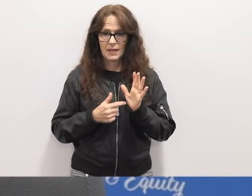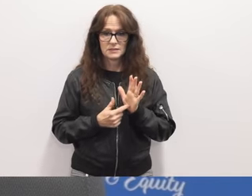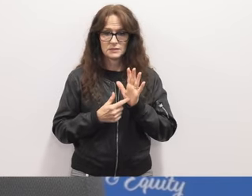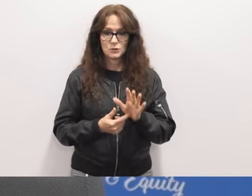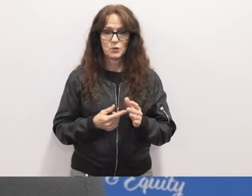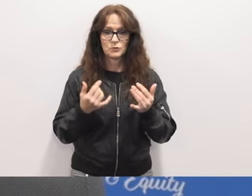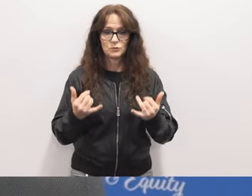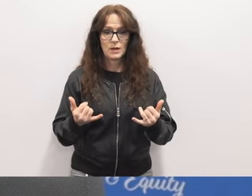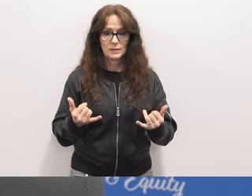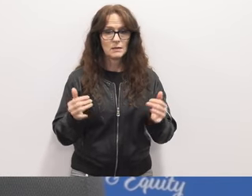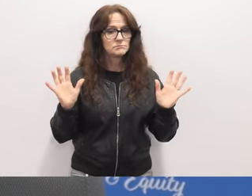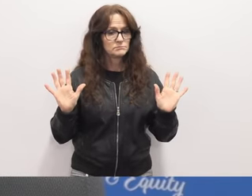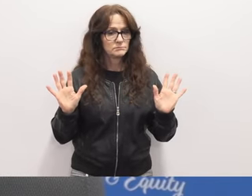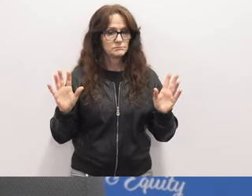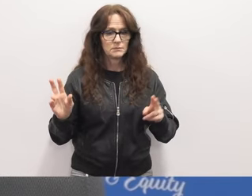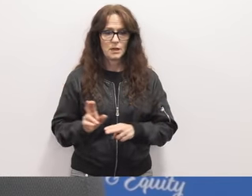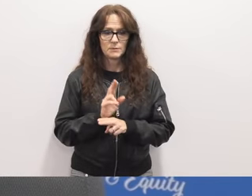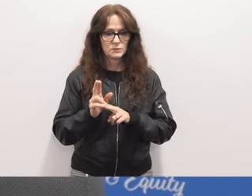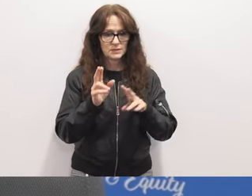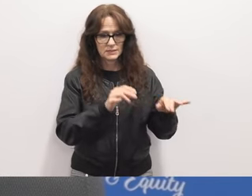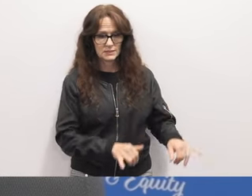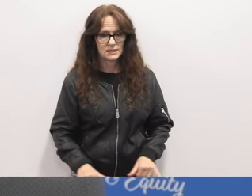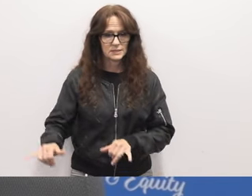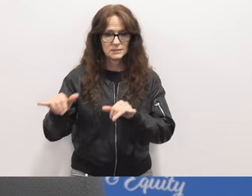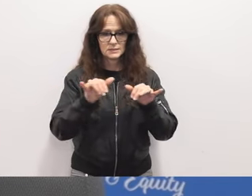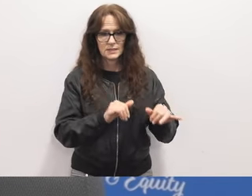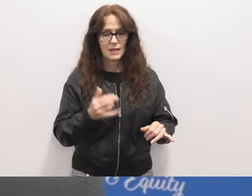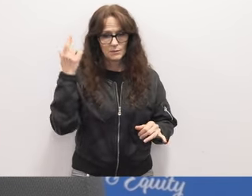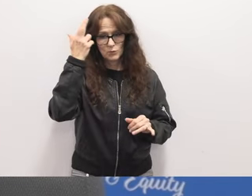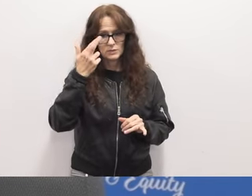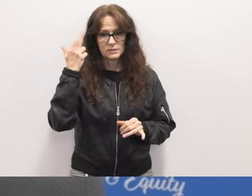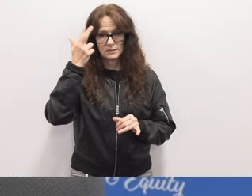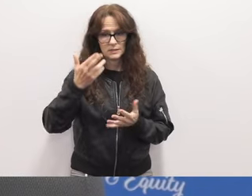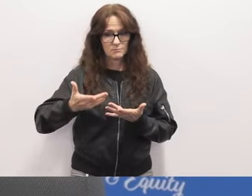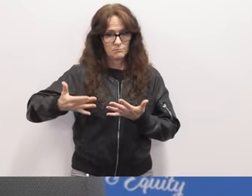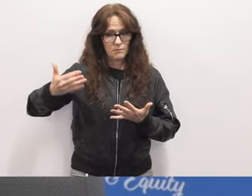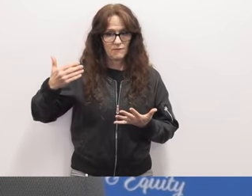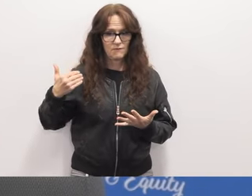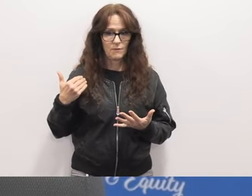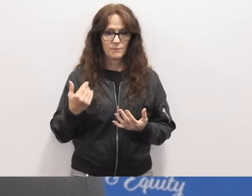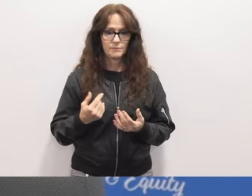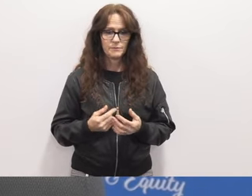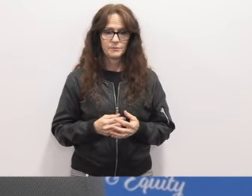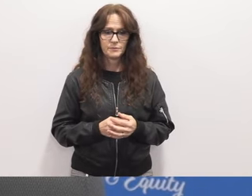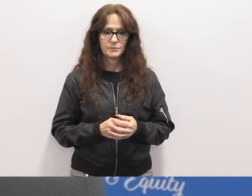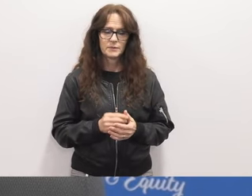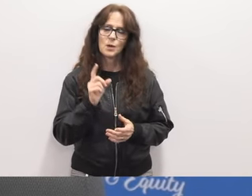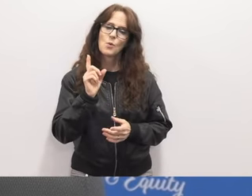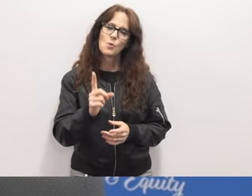I'm using the same rationale I've used earlier today, one a little bit slightly over a 1% growth per year